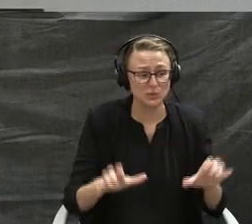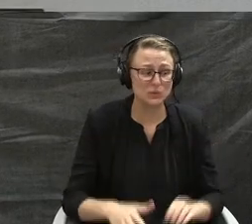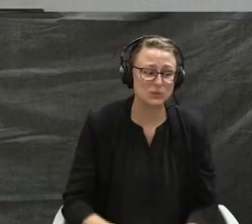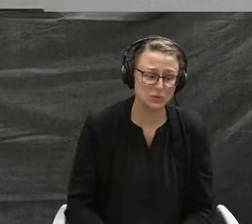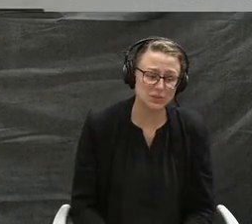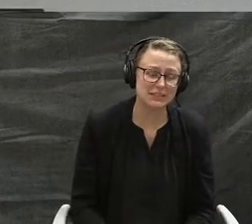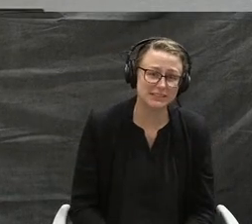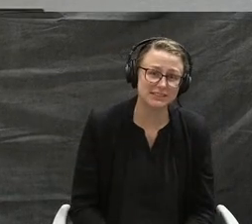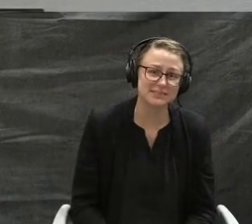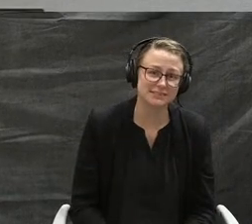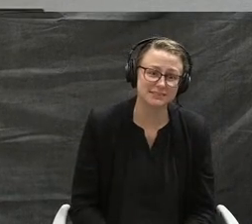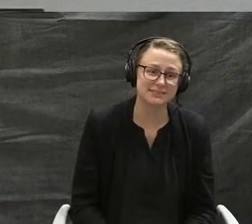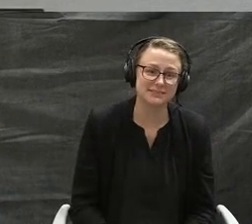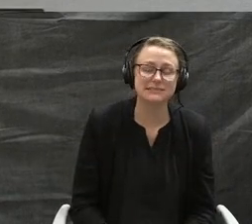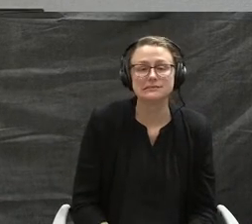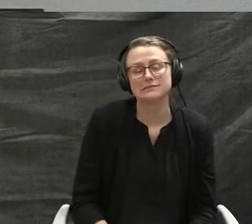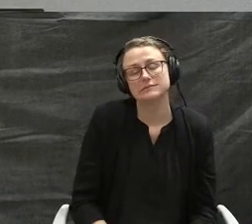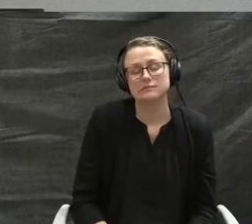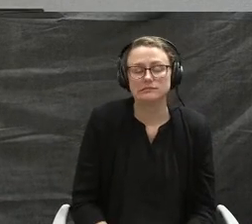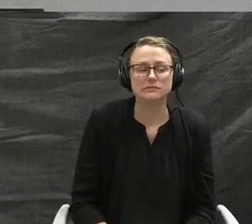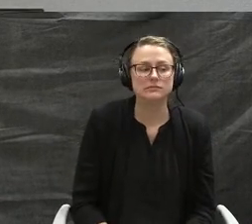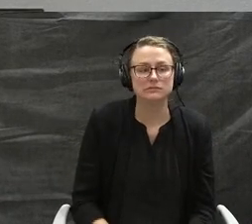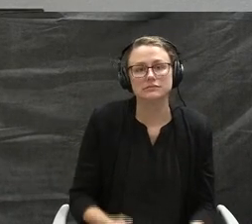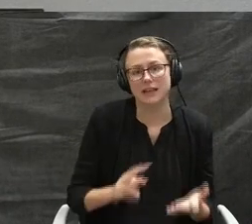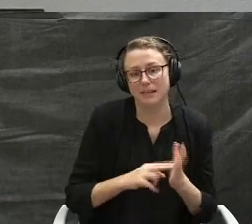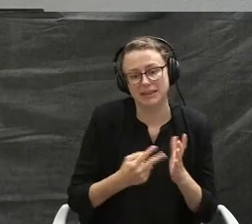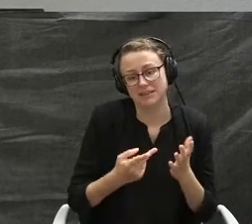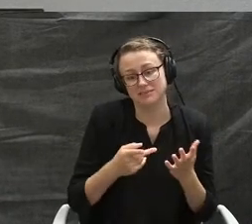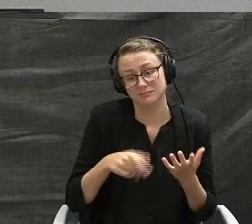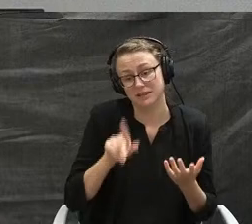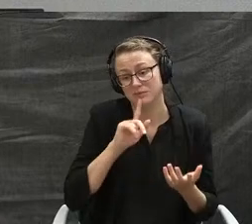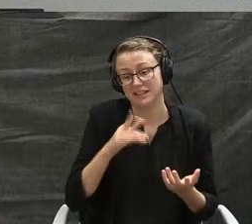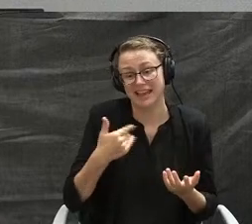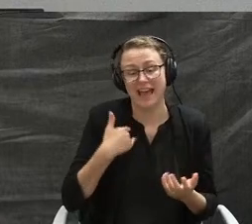Yeah, I mean we basically have a month until school open so.